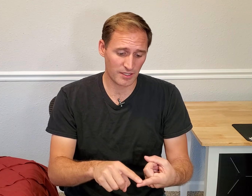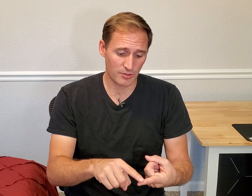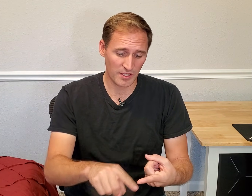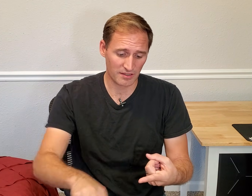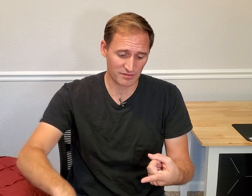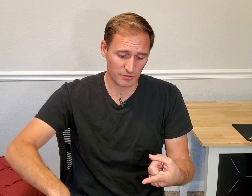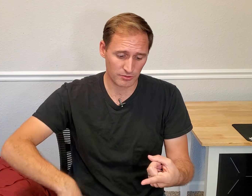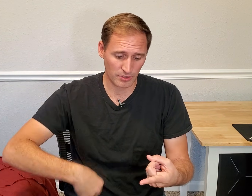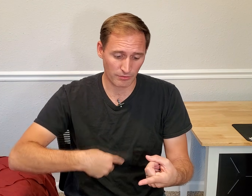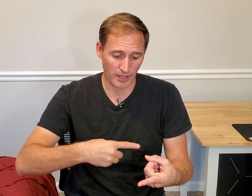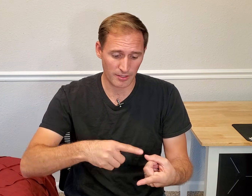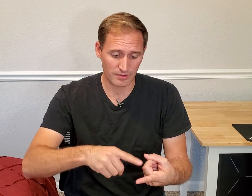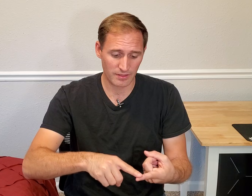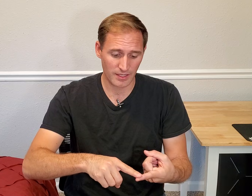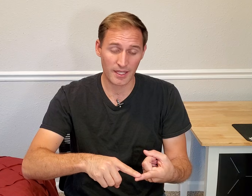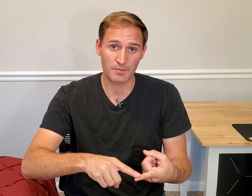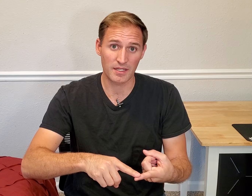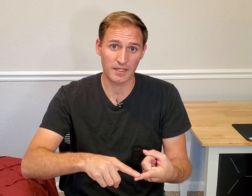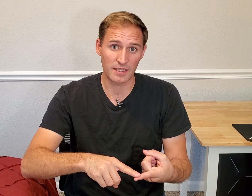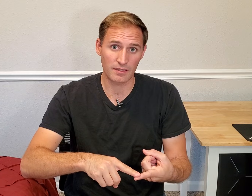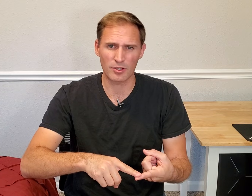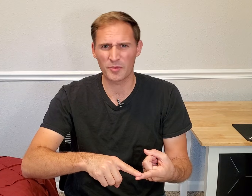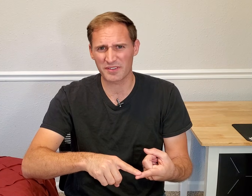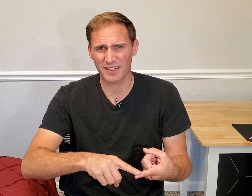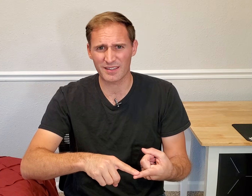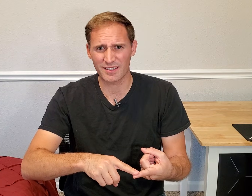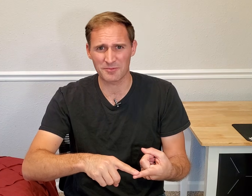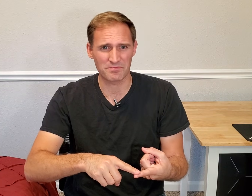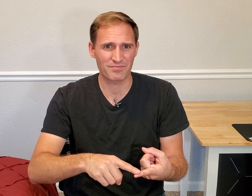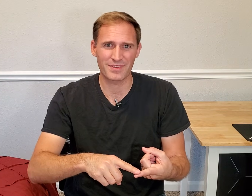you make a circle around and meet again almost like a